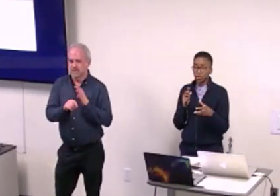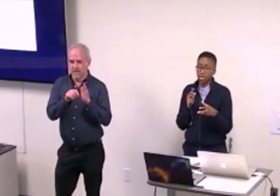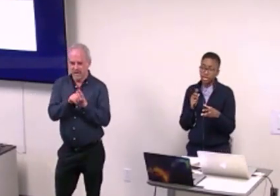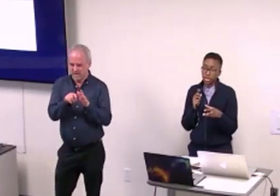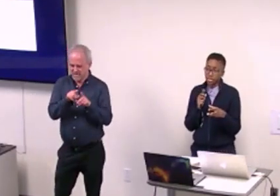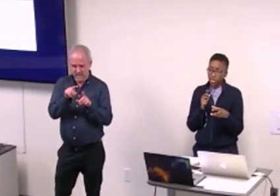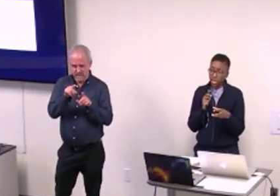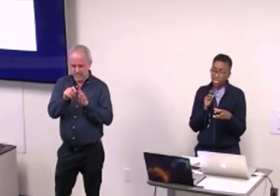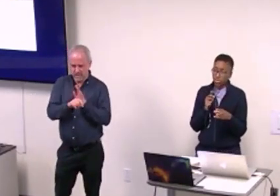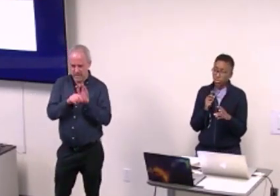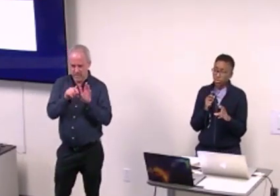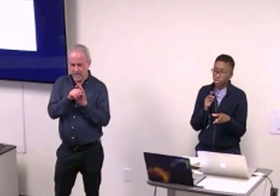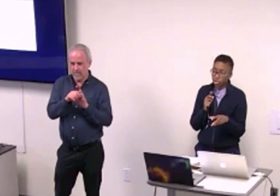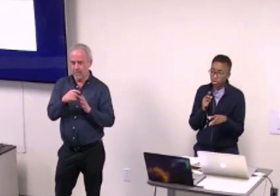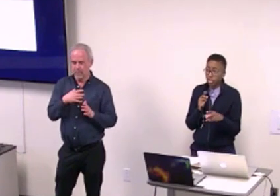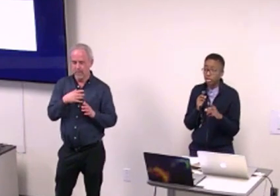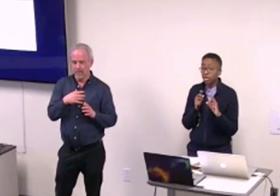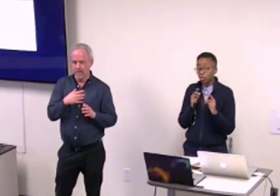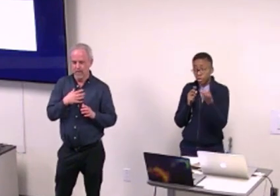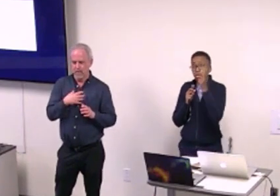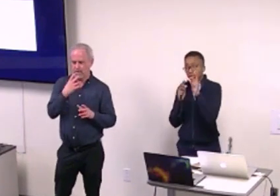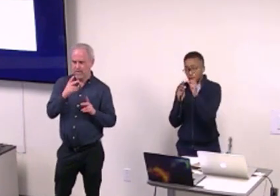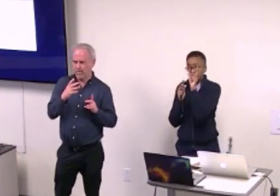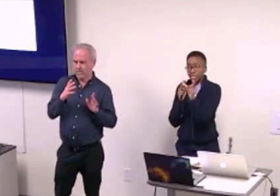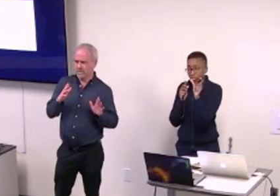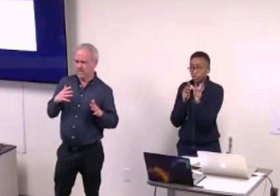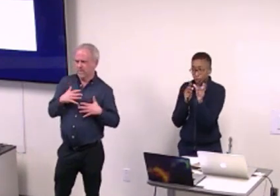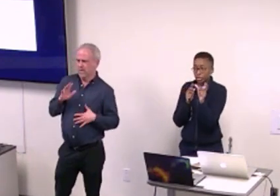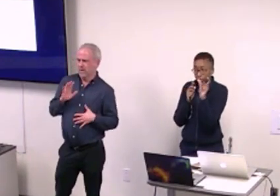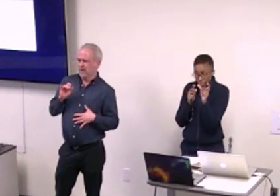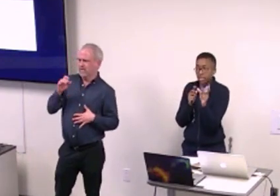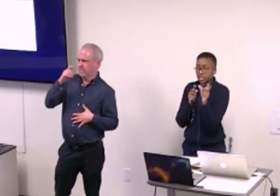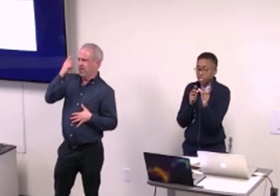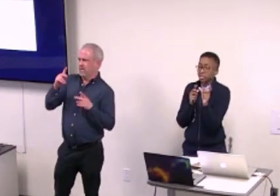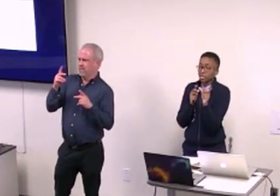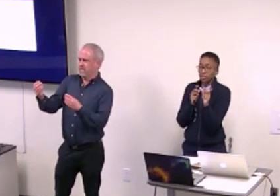into classes with their children. And I use the word, because it is literally there,